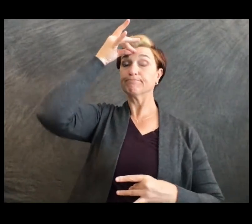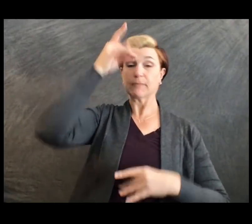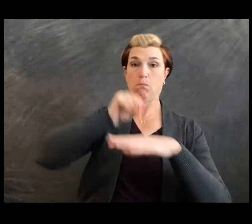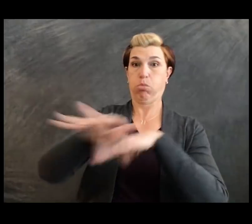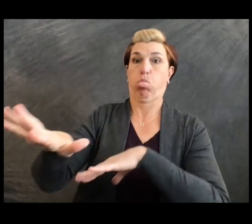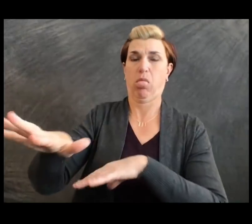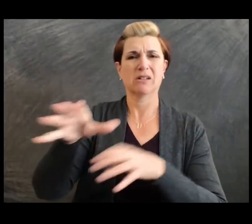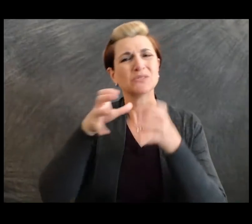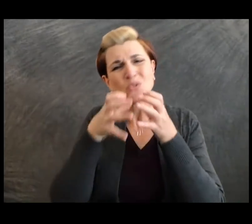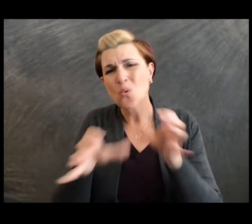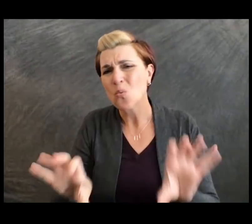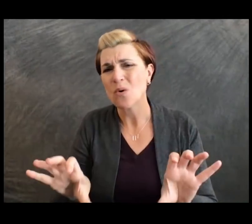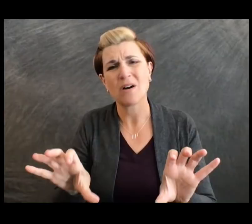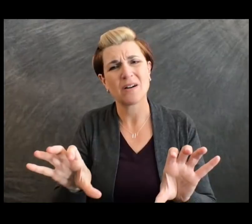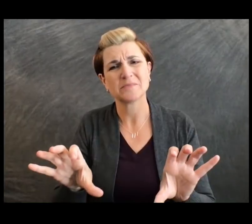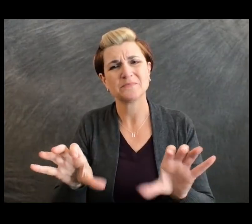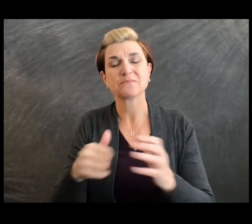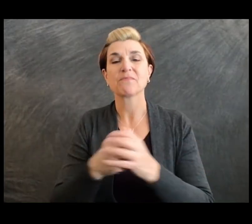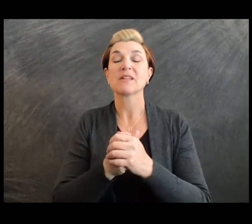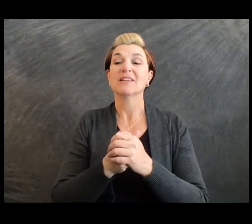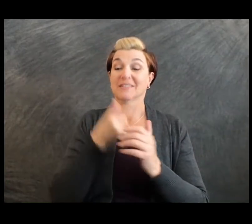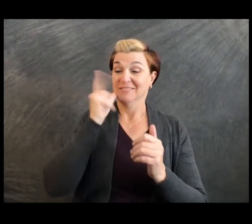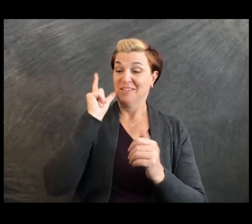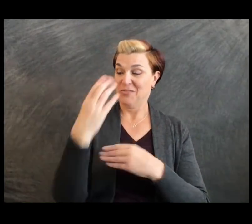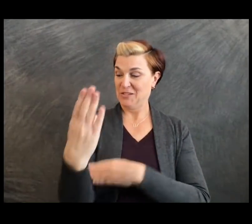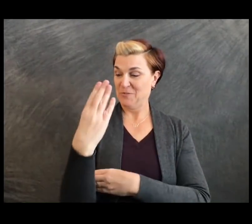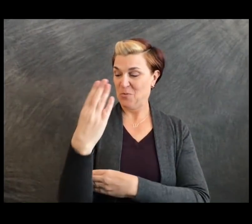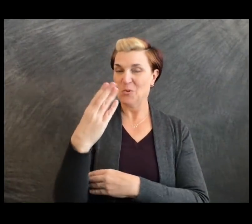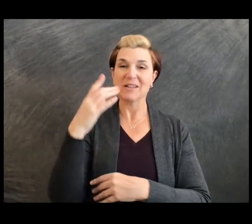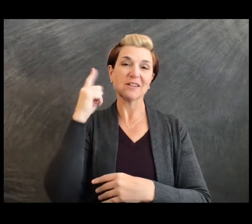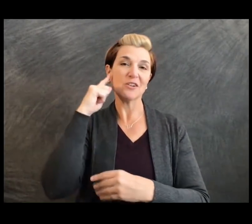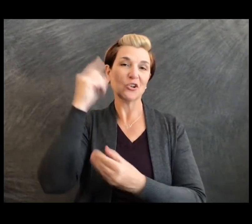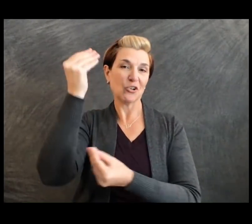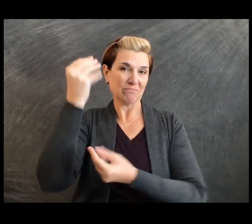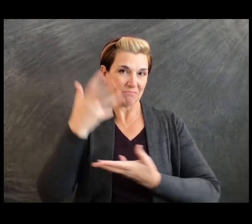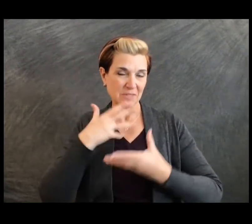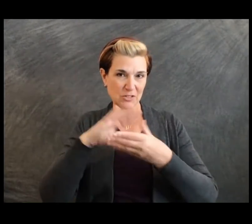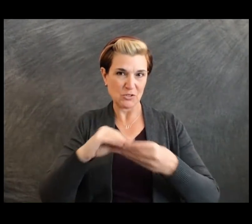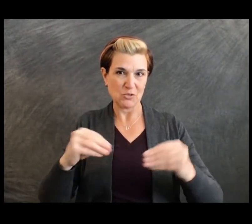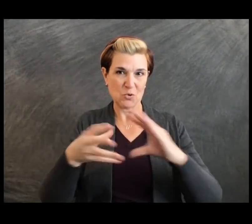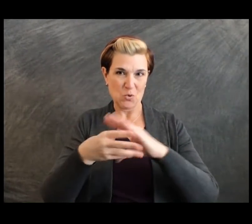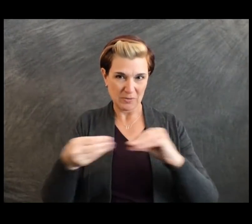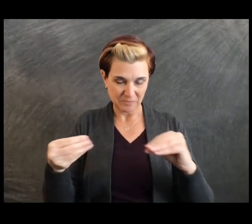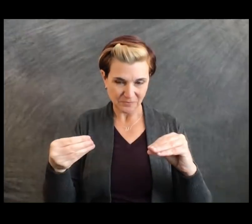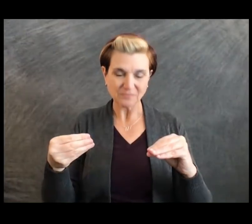president about a senior named Jenna but she actually is that the life care